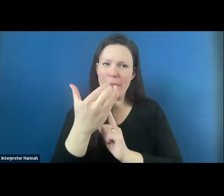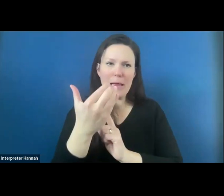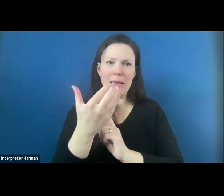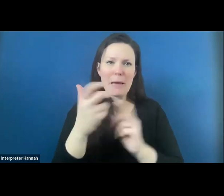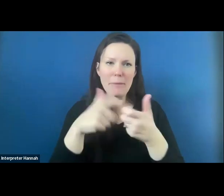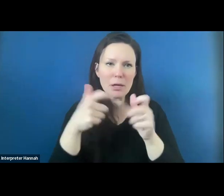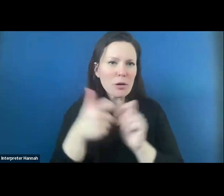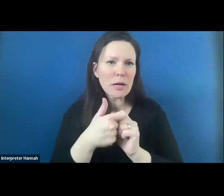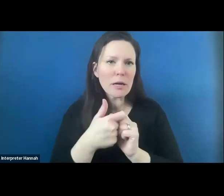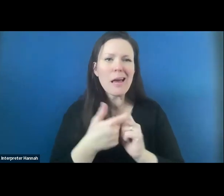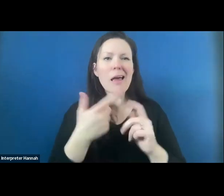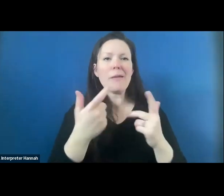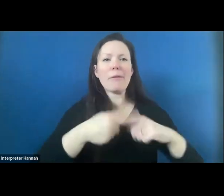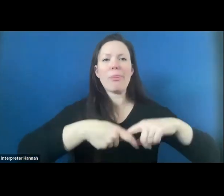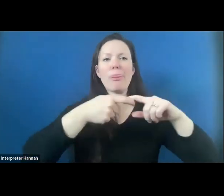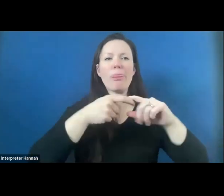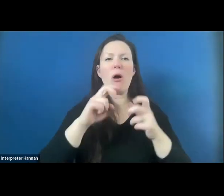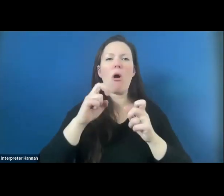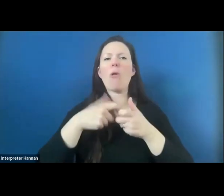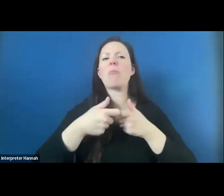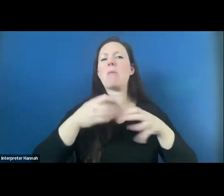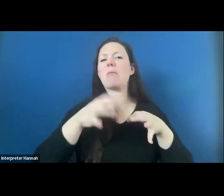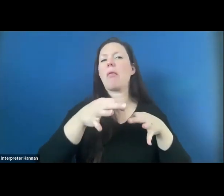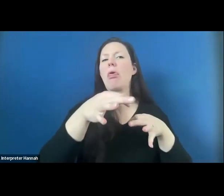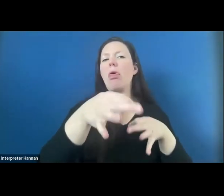to face. It's our position also that environmental justice